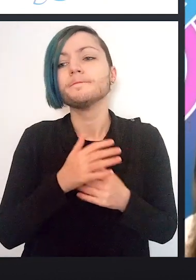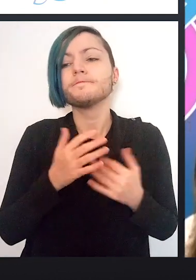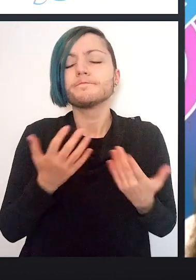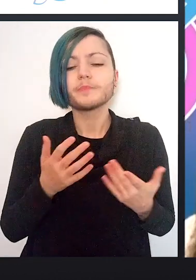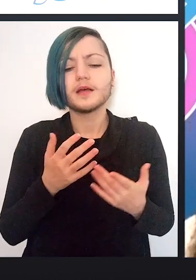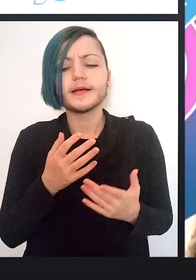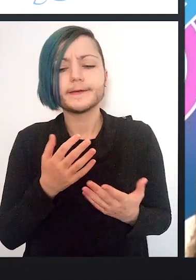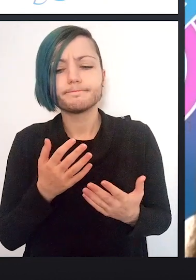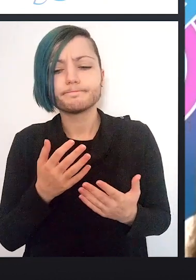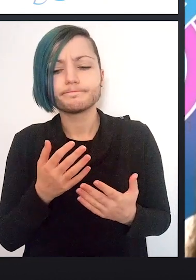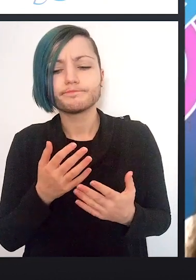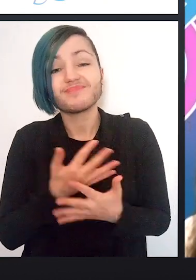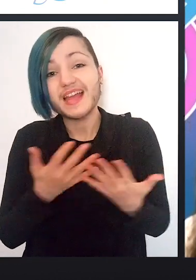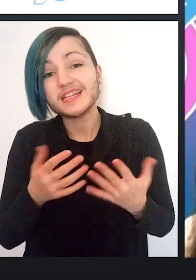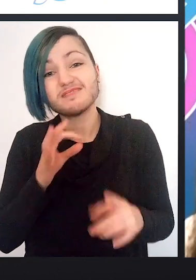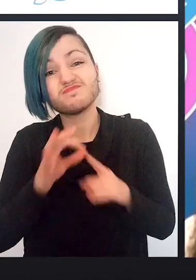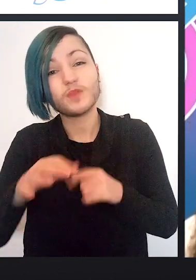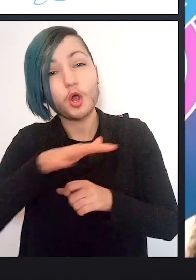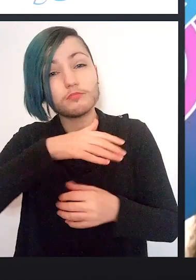Talk to me, were there any particular complications